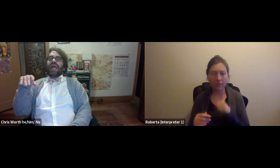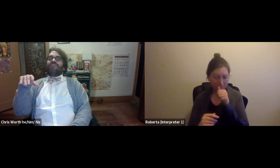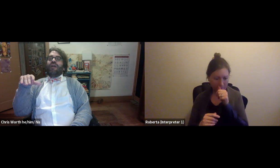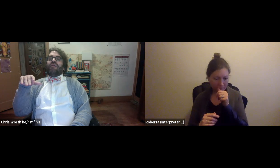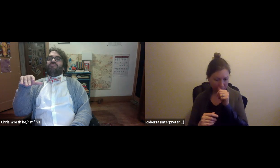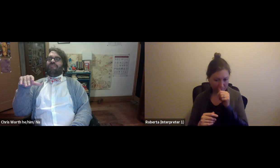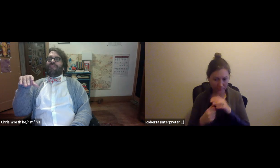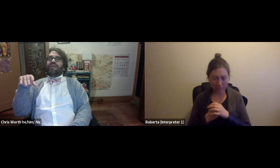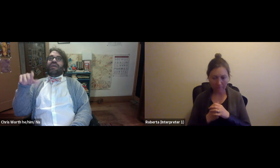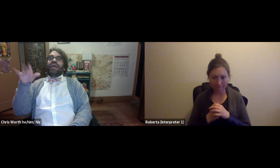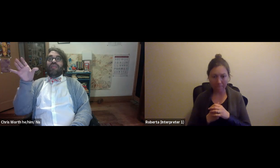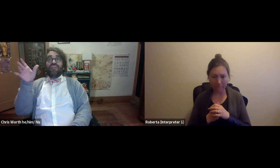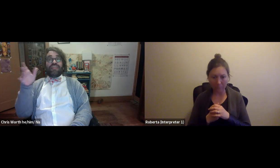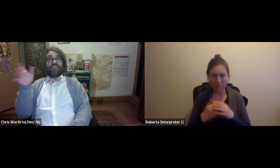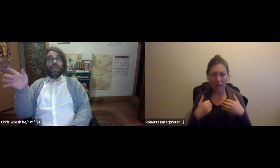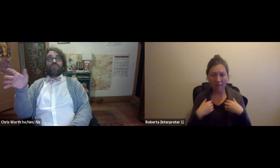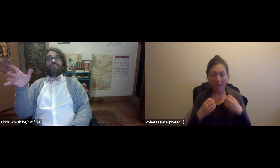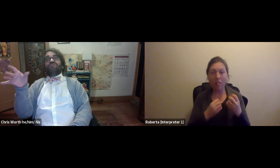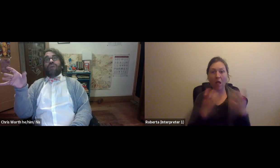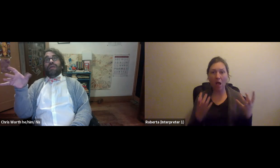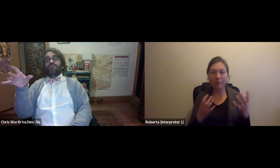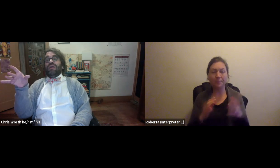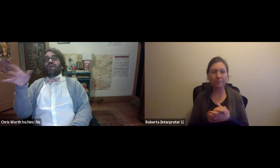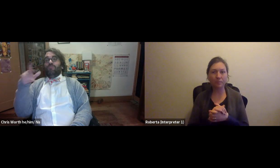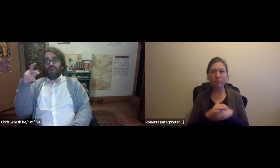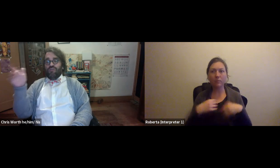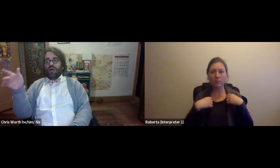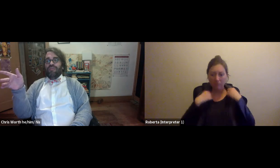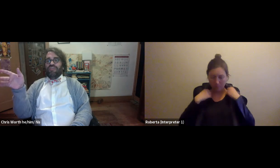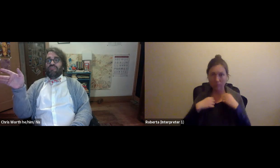a lot of, and this has a lot of privilege tied to it, we could talk about this,